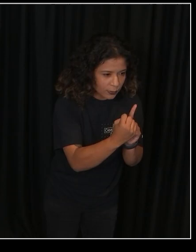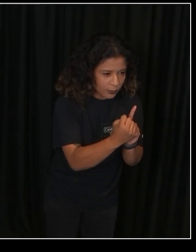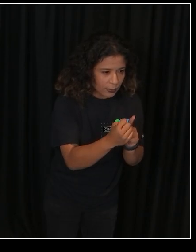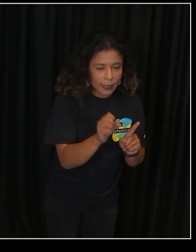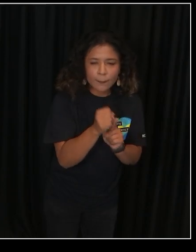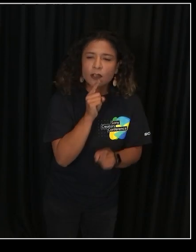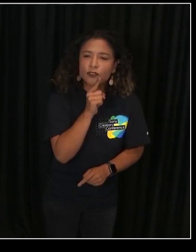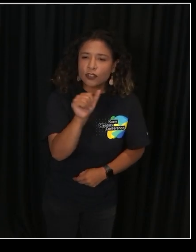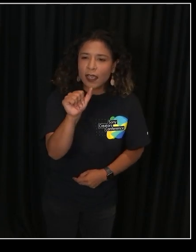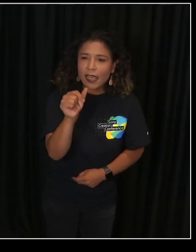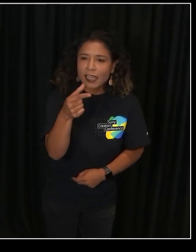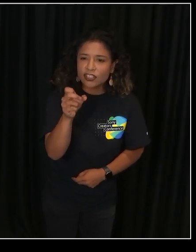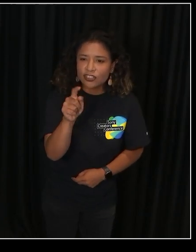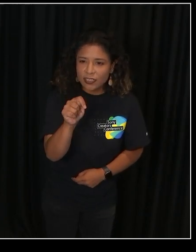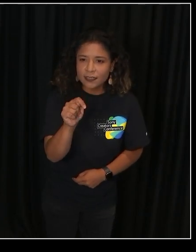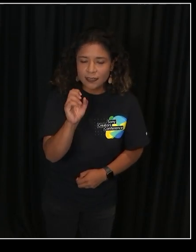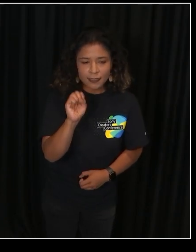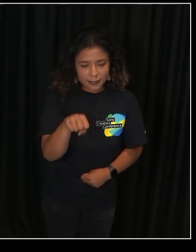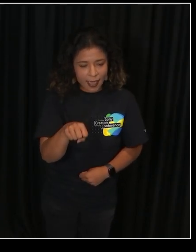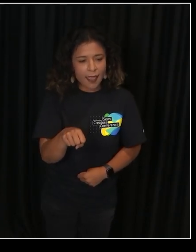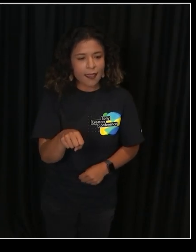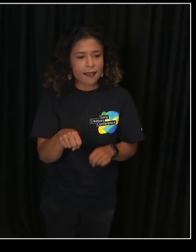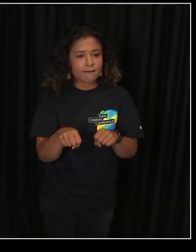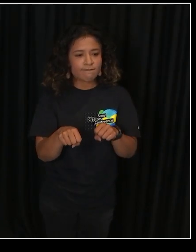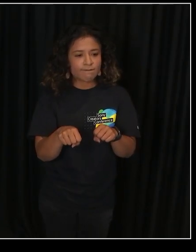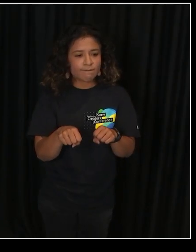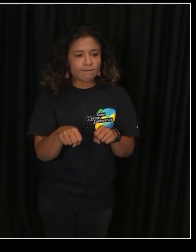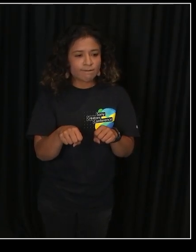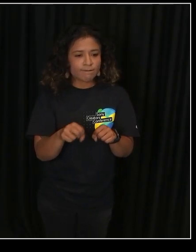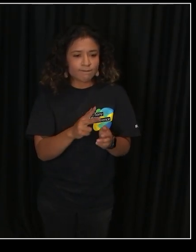the agents in those races were able to execute those maneuvers.